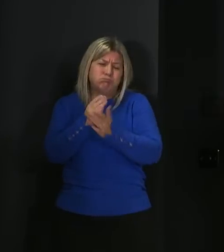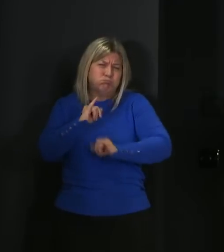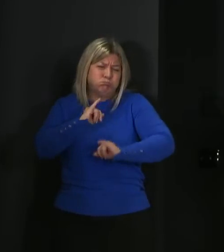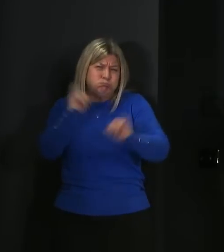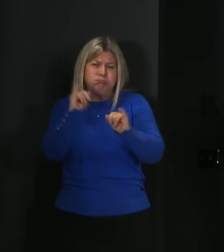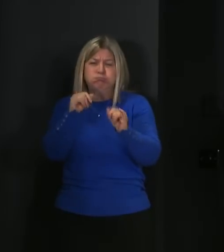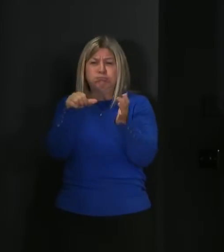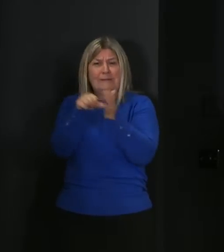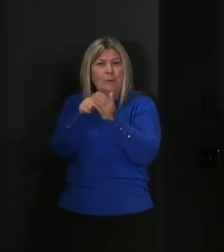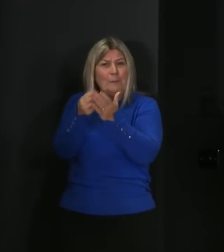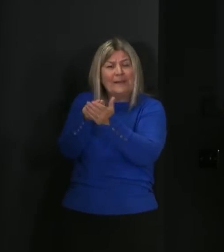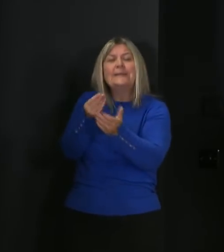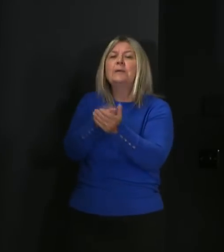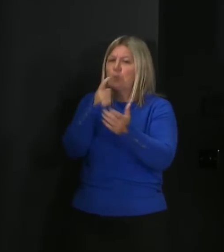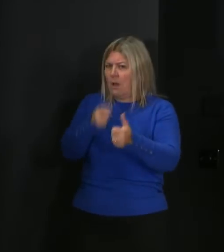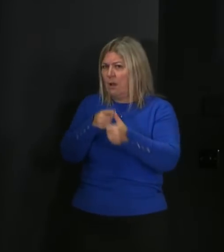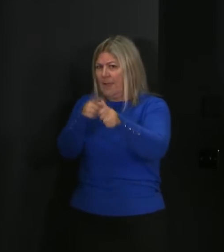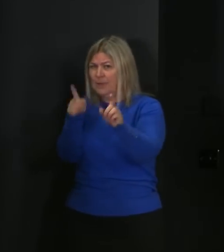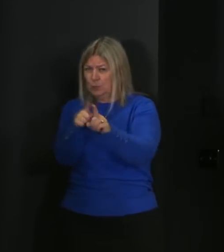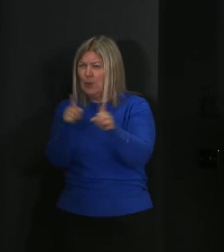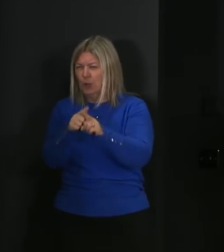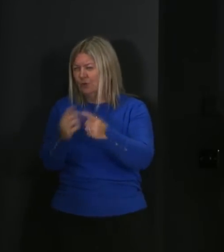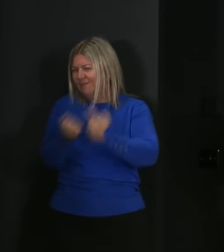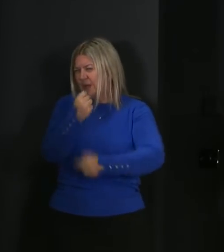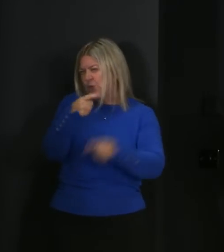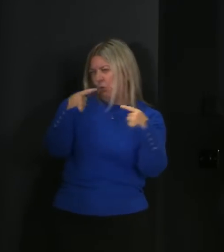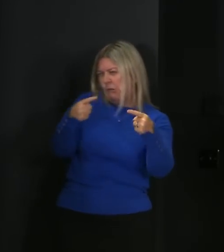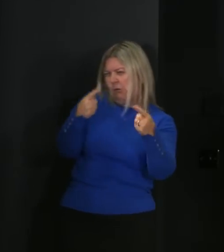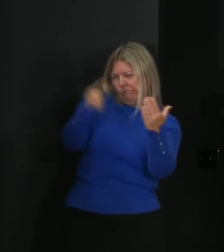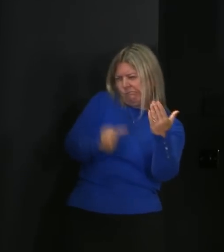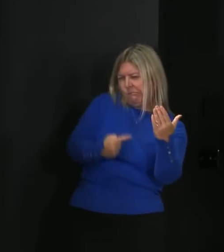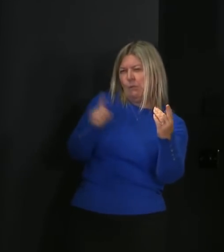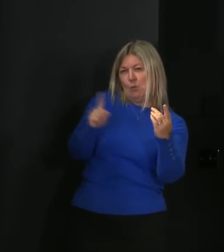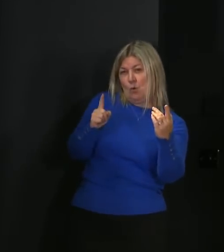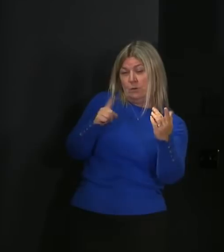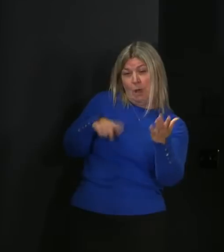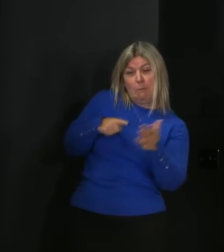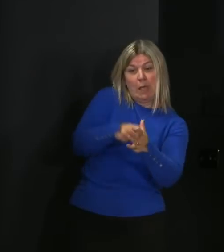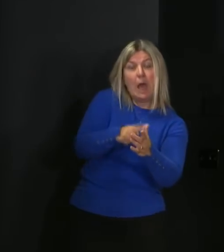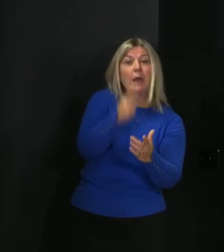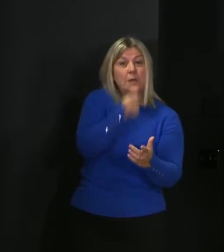working with local authorities to ensure that it is as easy as possible for people to be able to